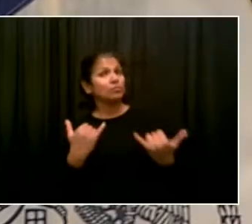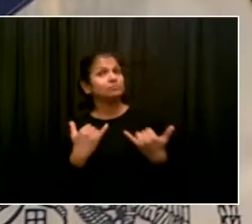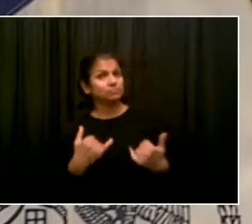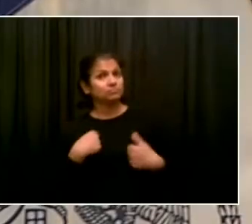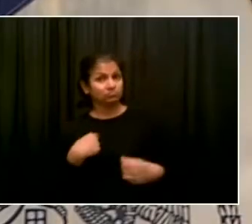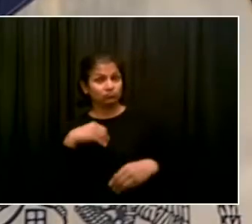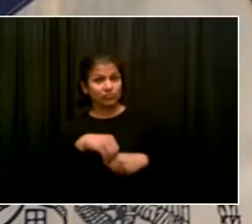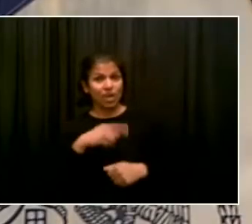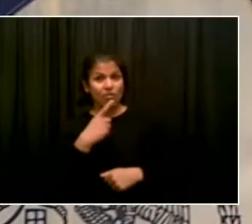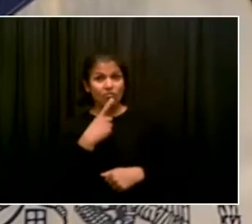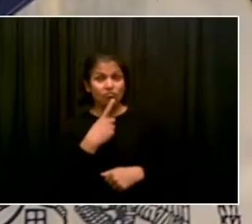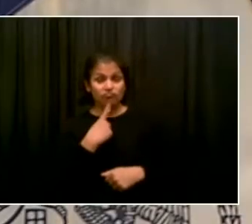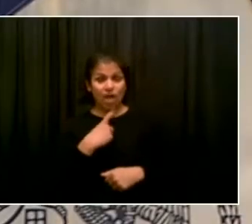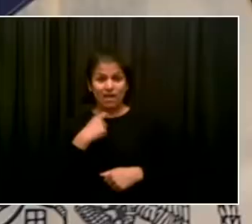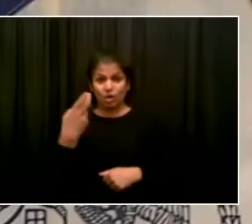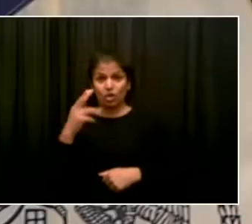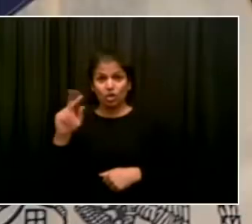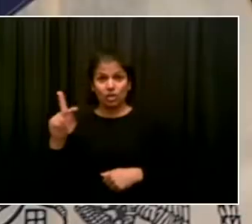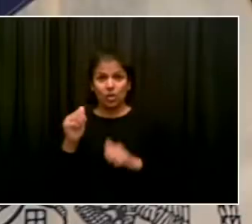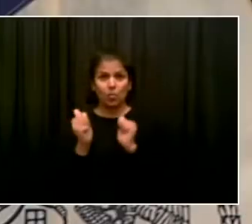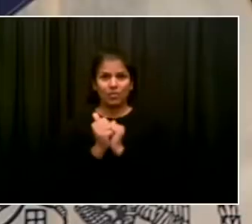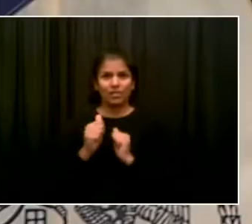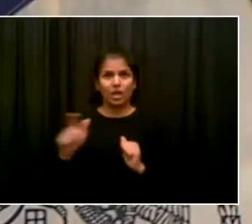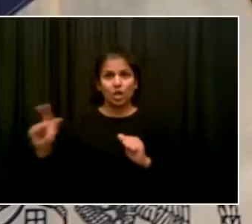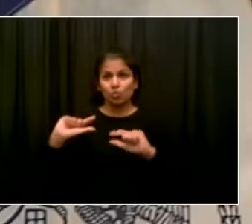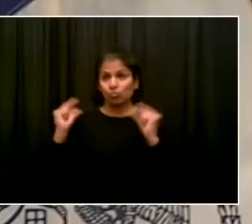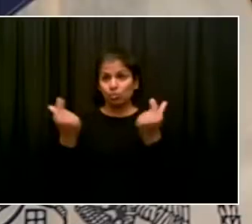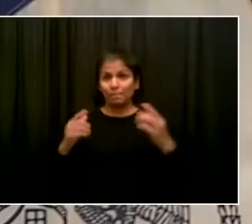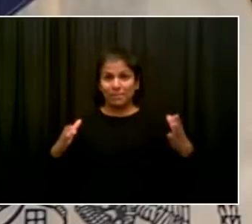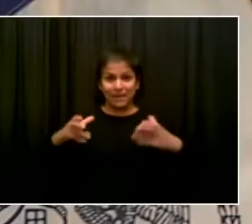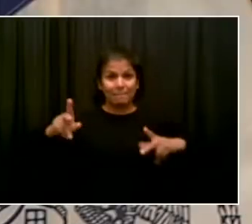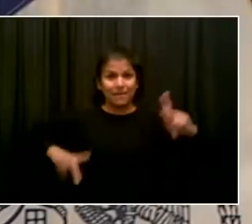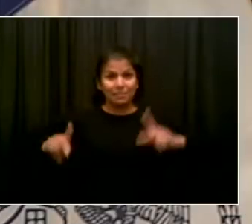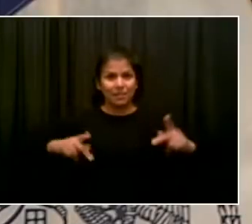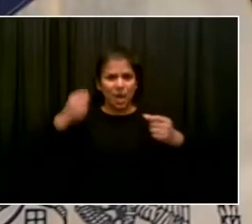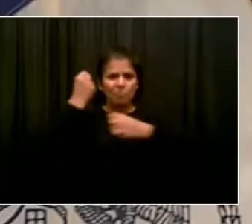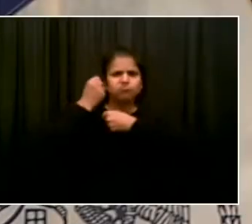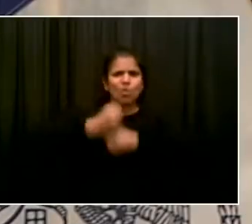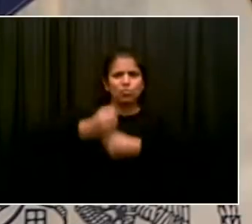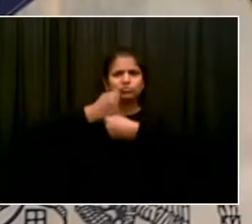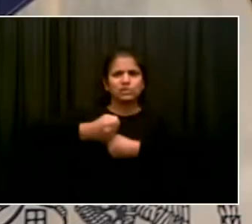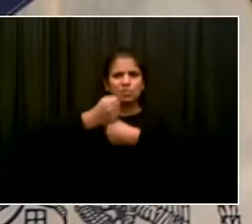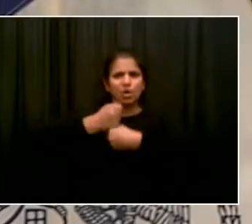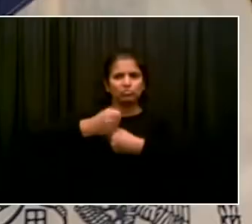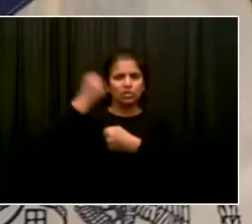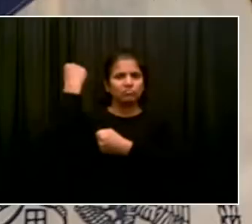COMMUNITIES OF COLOR BEING OVERWHELMED IN DISTRIBUTION CENTERS LIKE